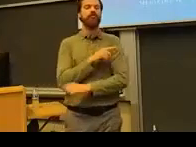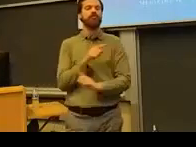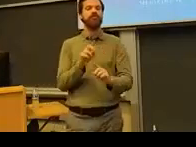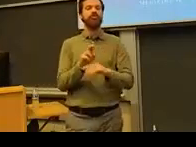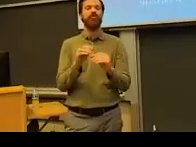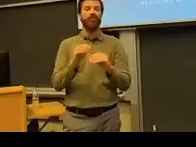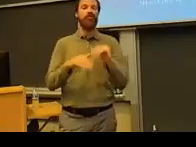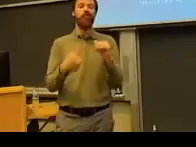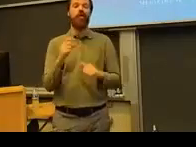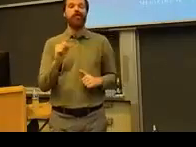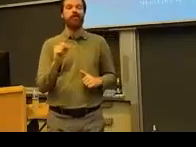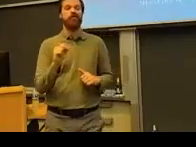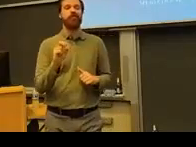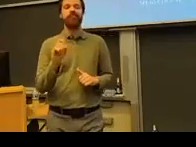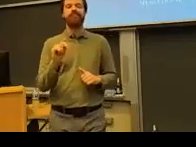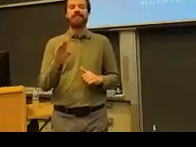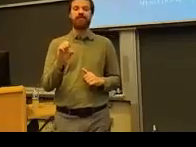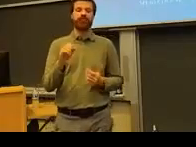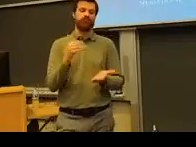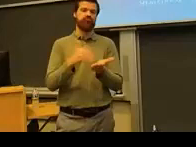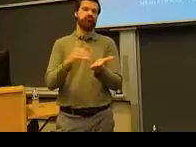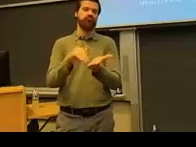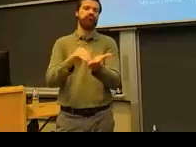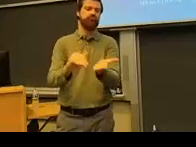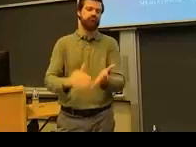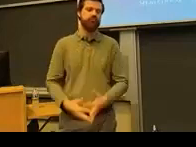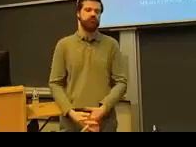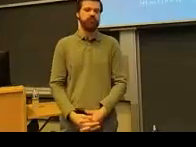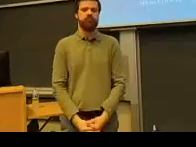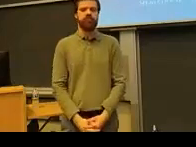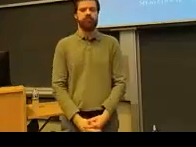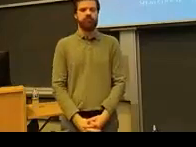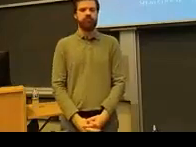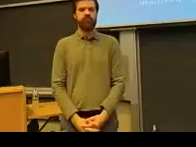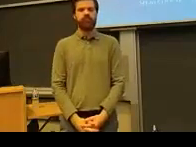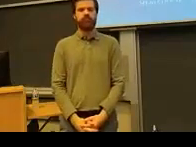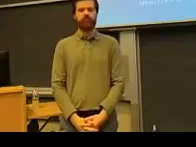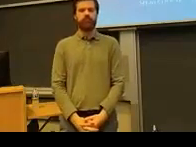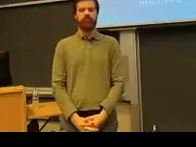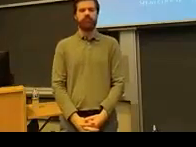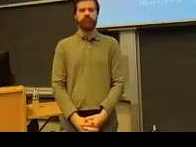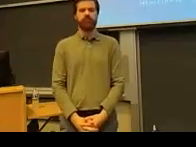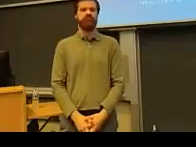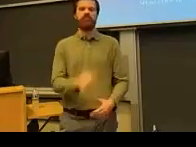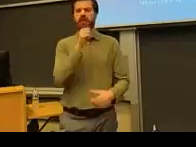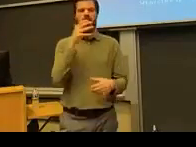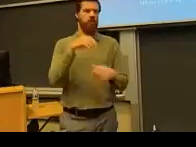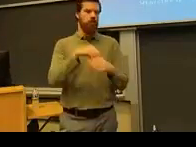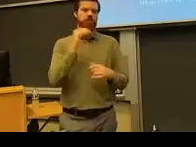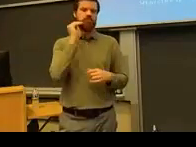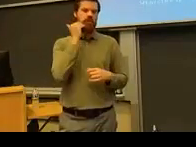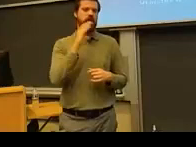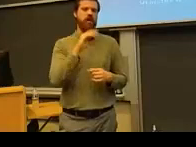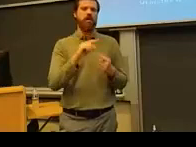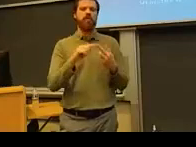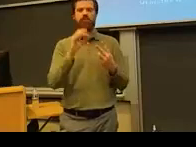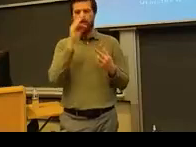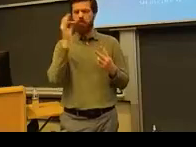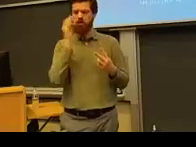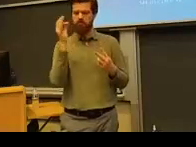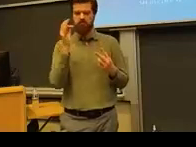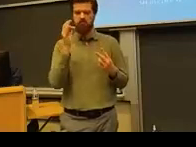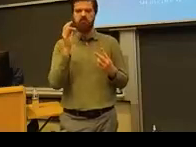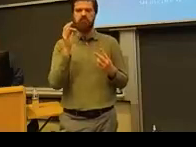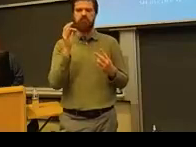than one substance on a regular basis um and excluding tobacco and um marijuana I'm I think